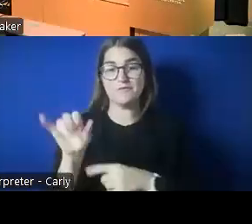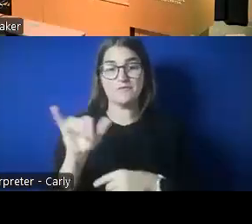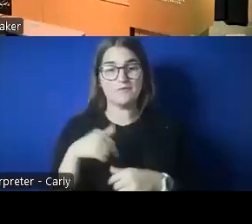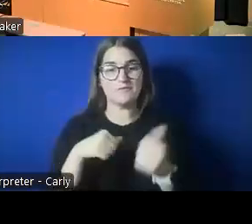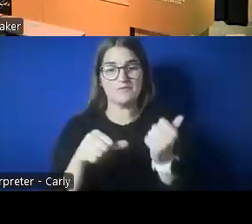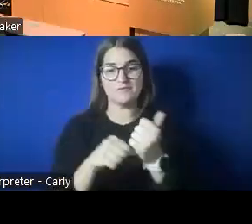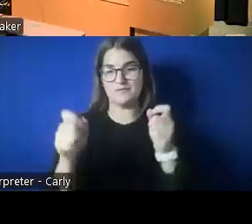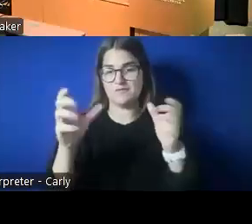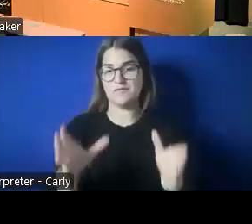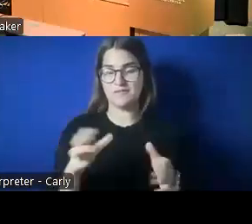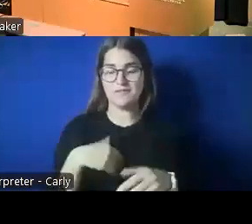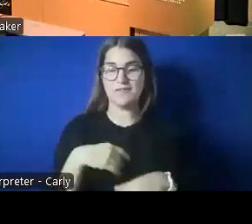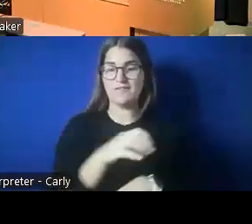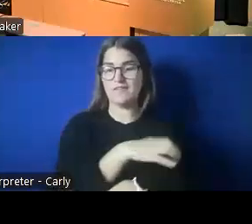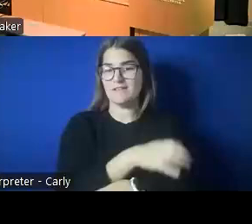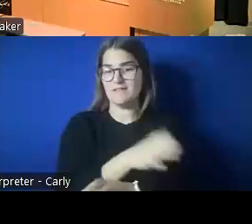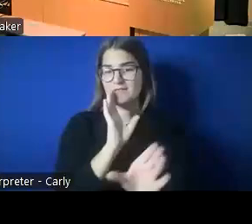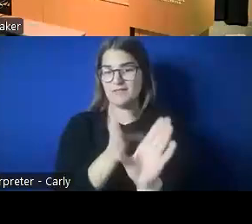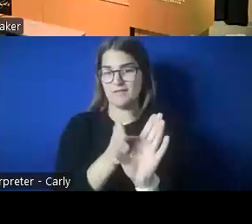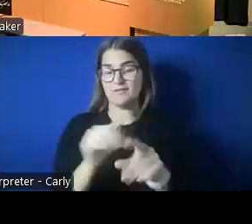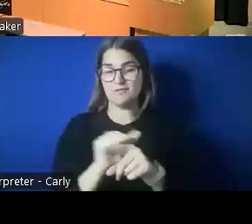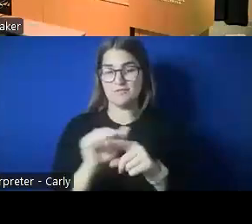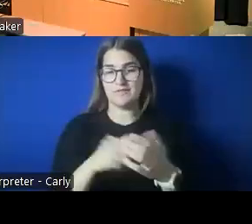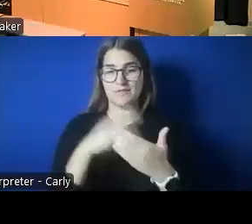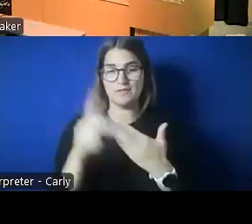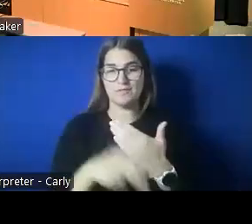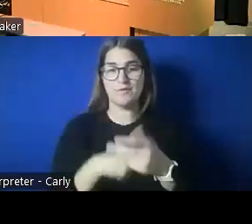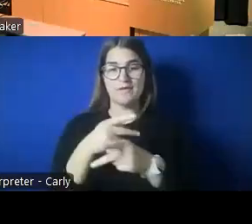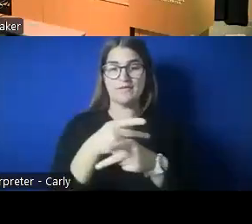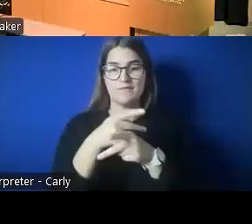The Clinical Psychology training program and supervises psychology interns on our inpatient